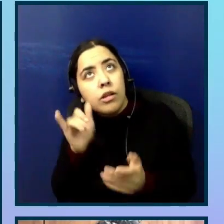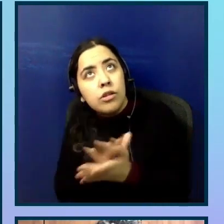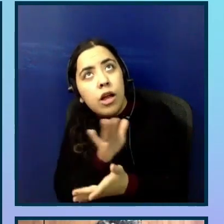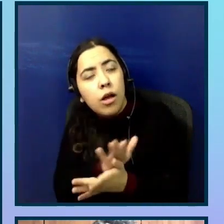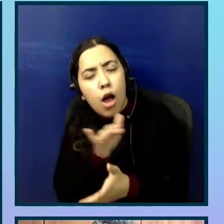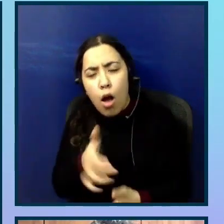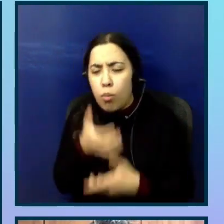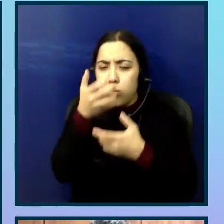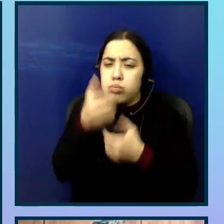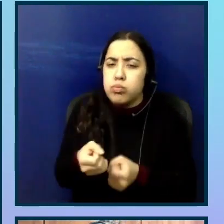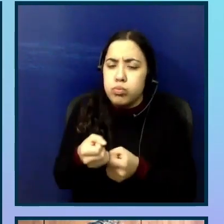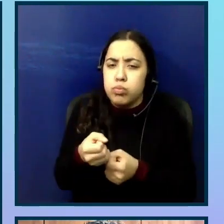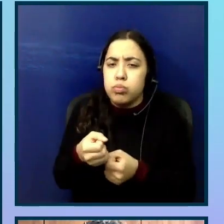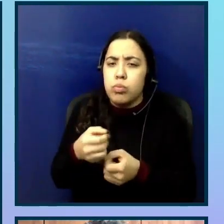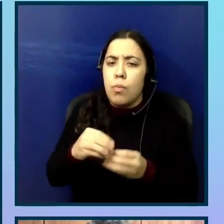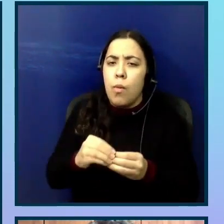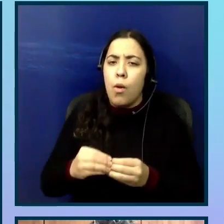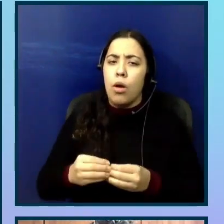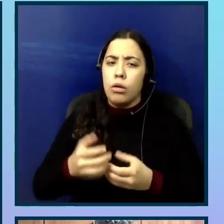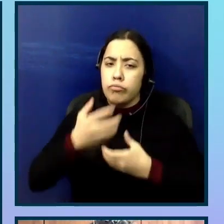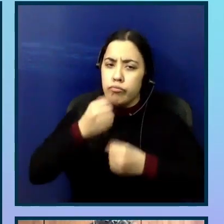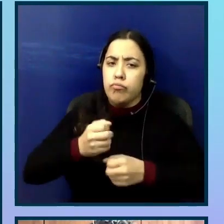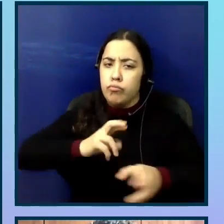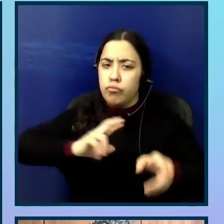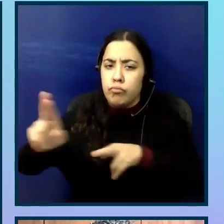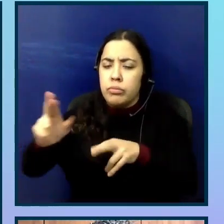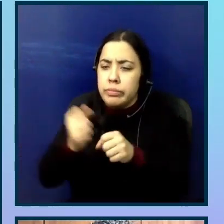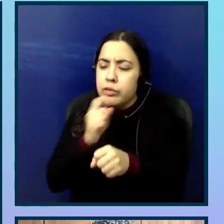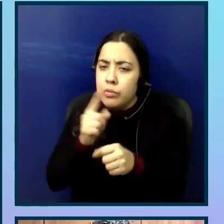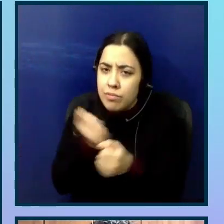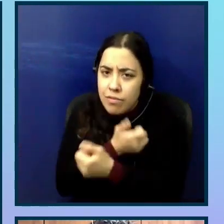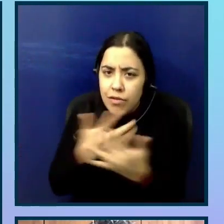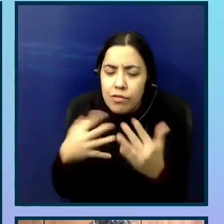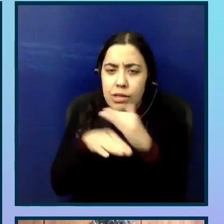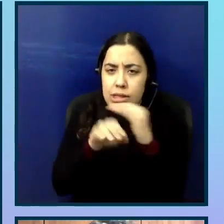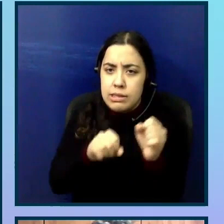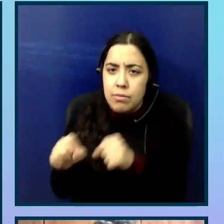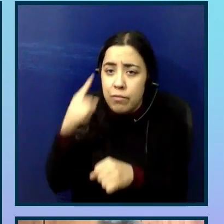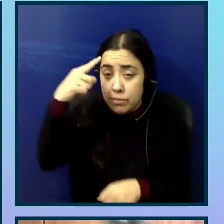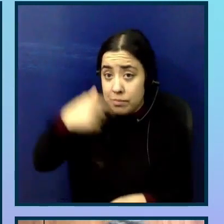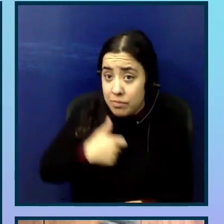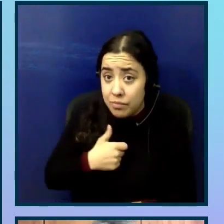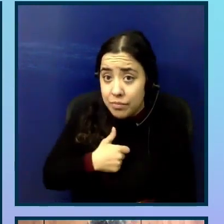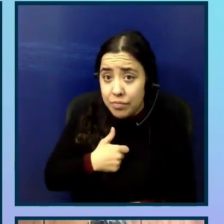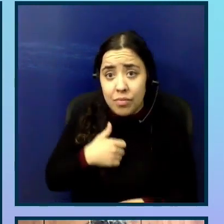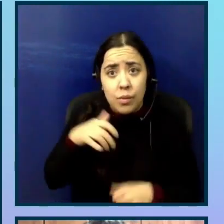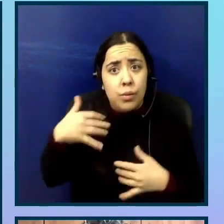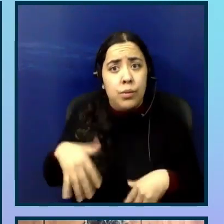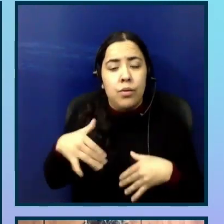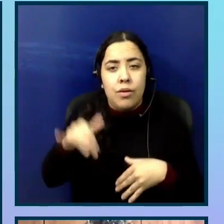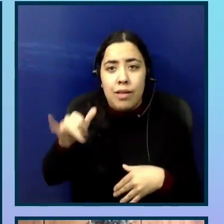and making sure that everything was accessible to me. And this was a big reason why I went to Kurzweil